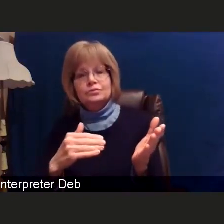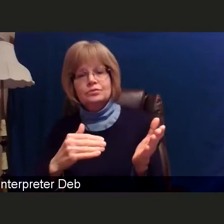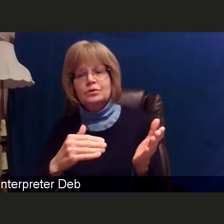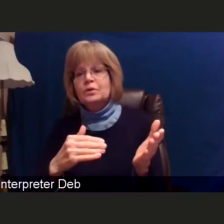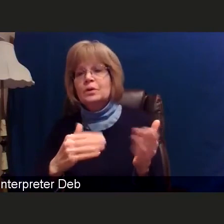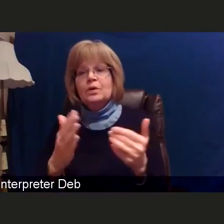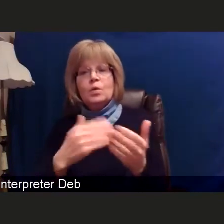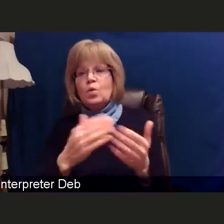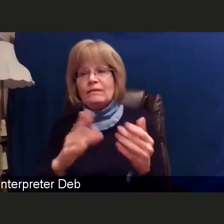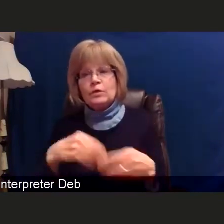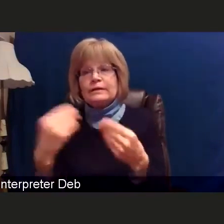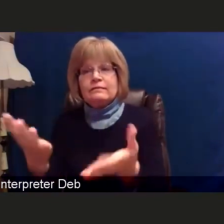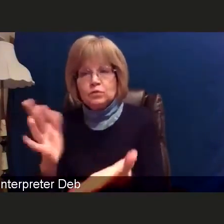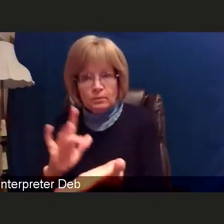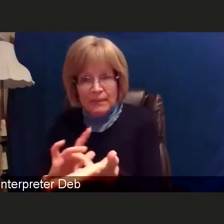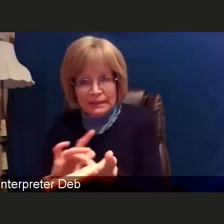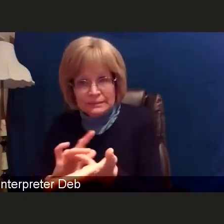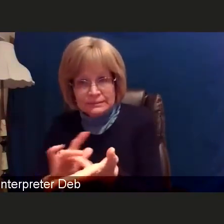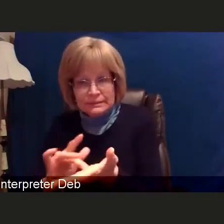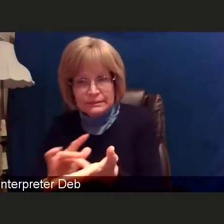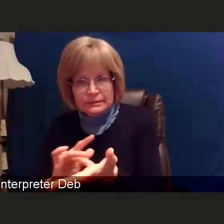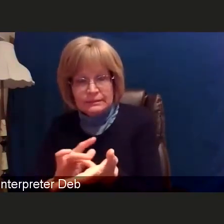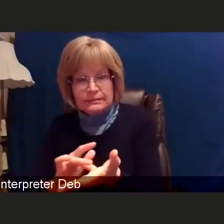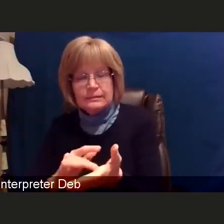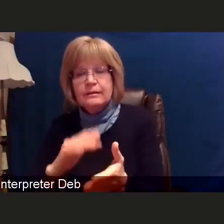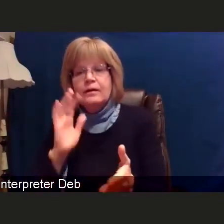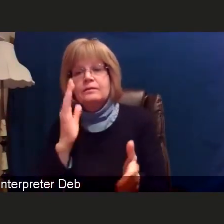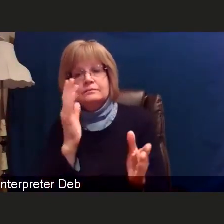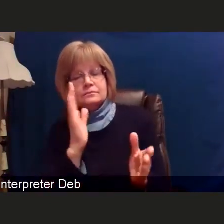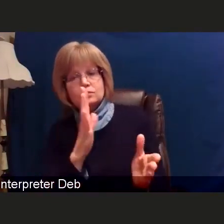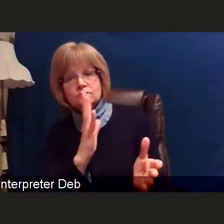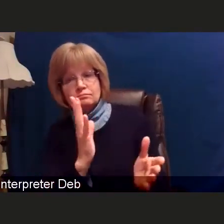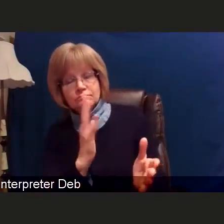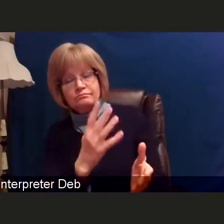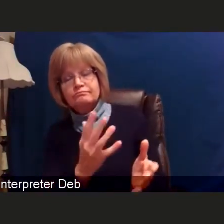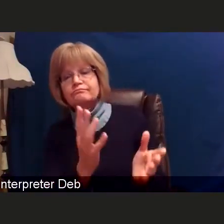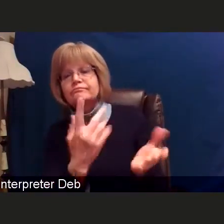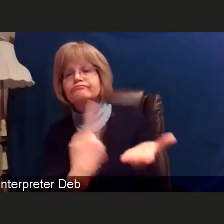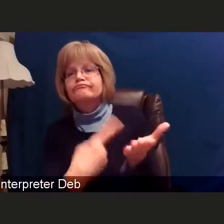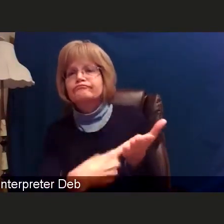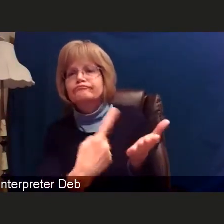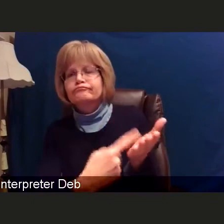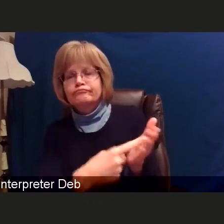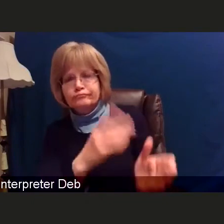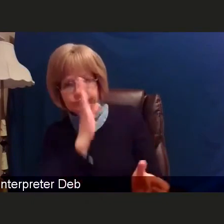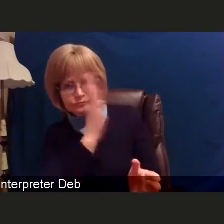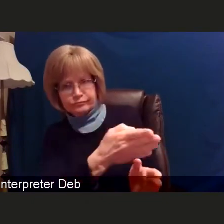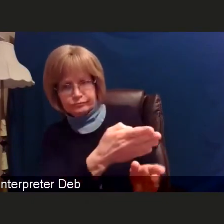that medication in order to have that talk, so that you both are educated enough